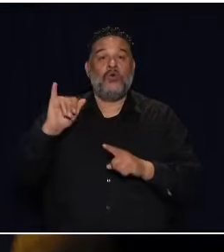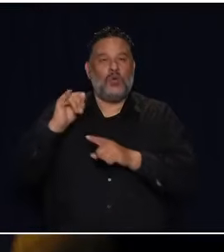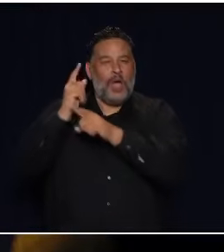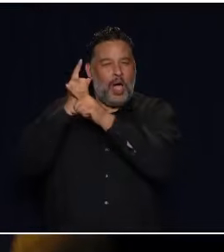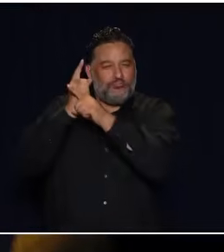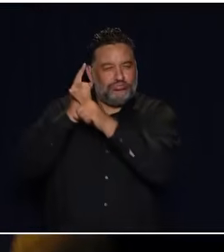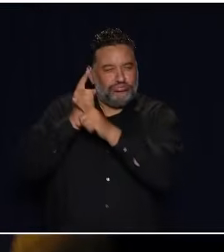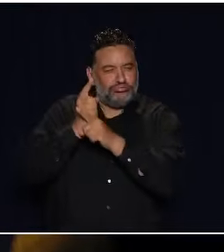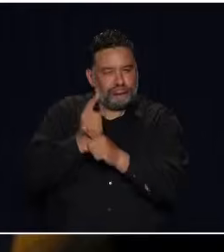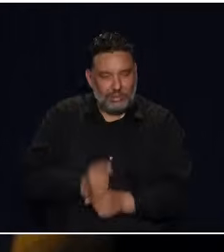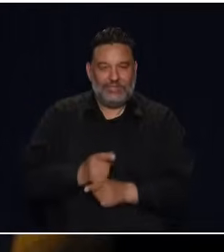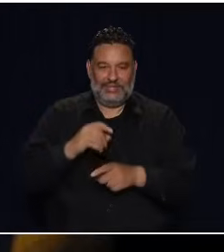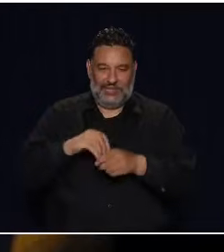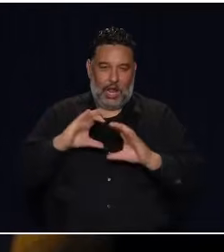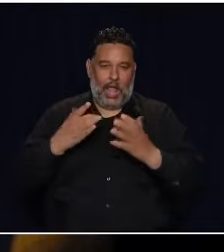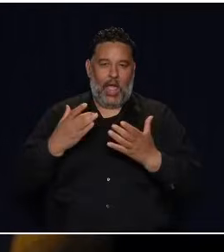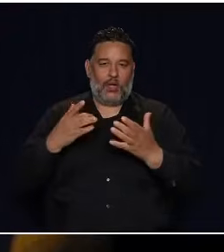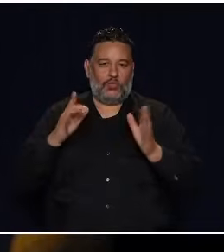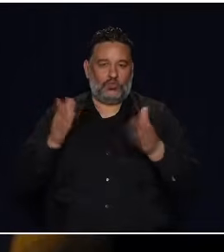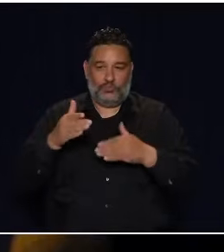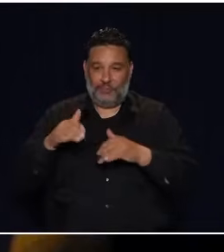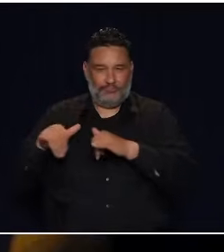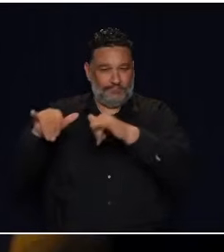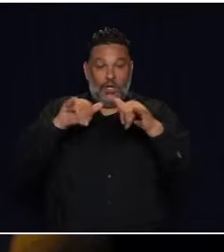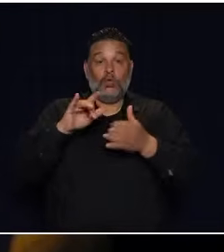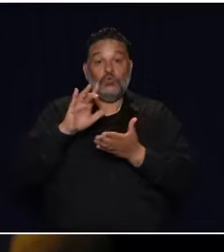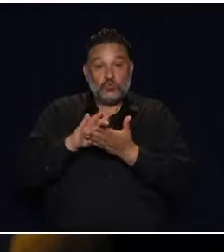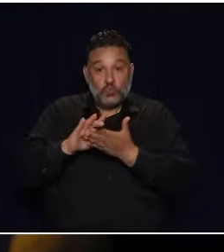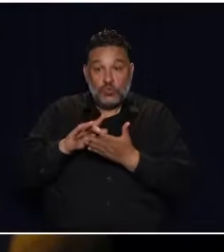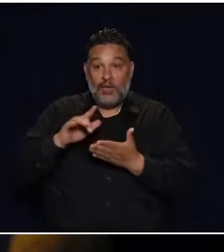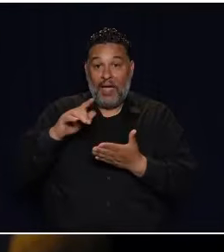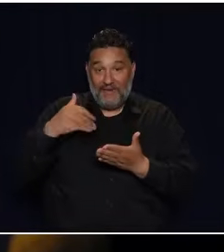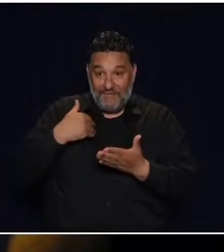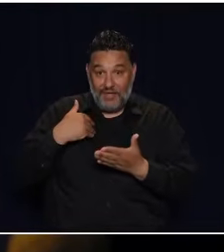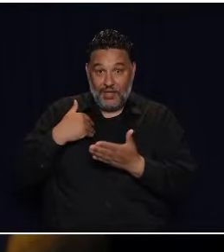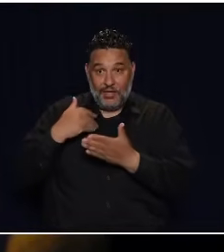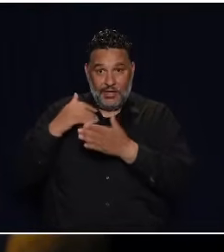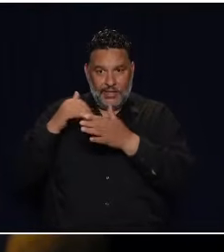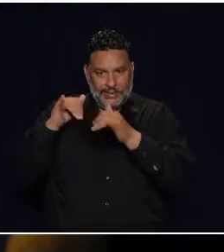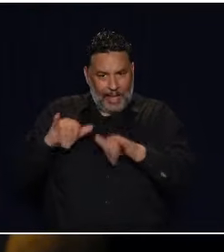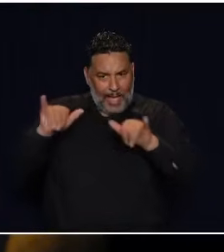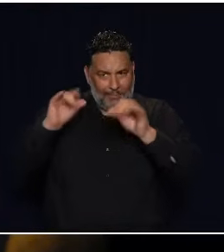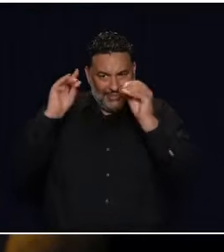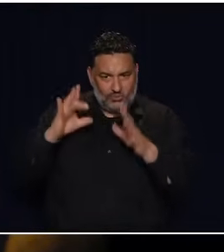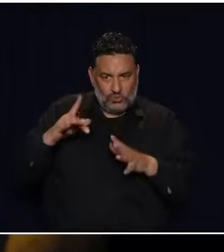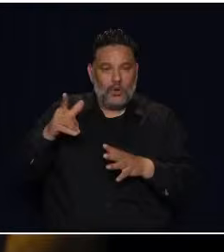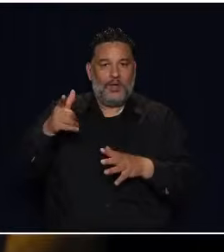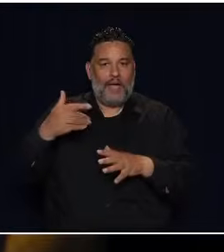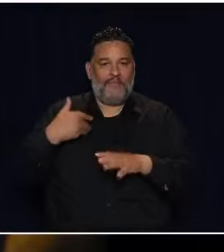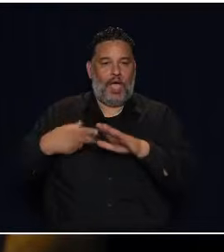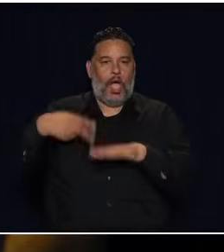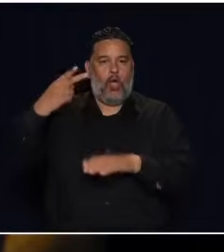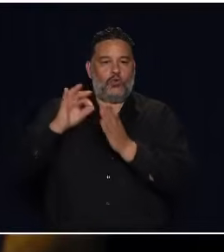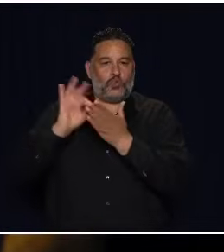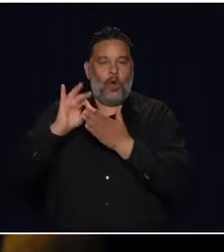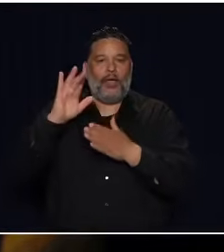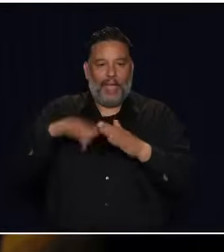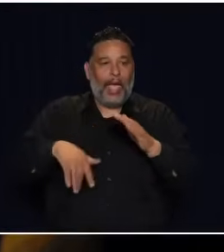WE CAN DO SO MUCH BETTER. IT HAS TO START WITH EARLY PROGRAMS AND CONSISTENCY IN THE